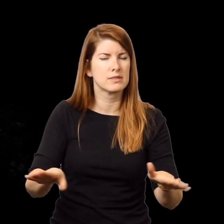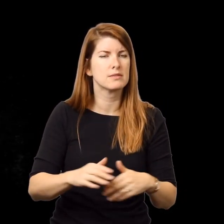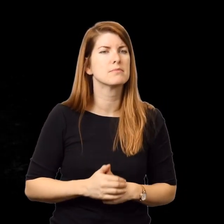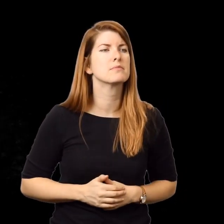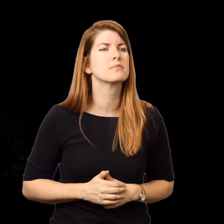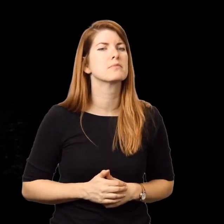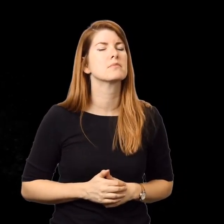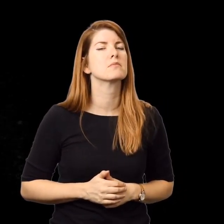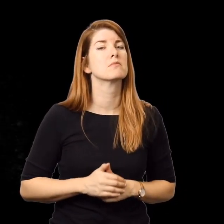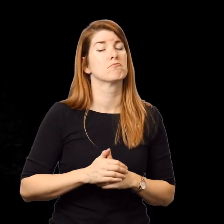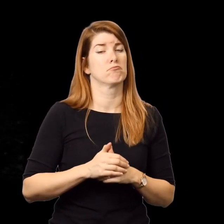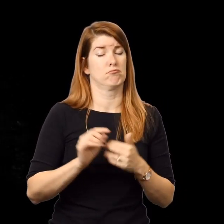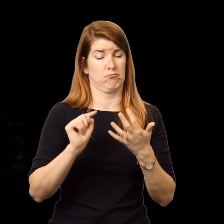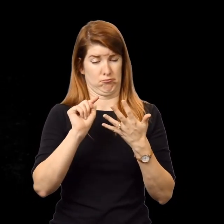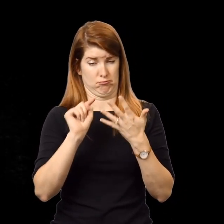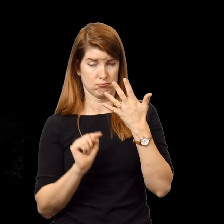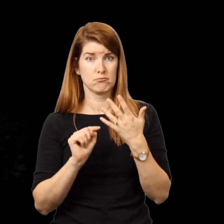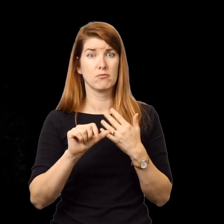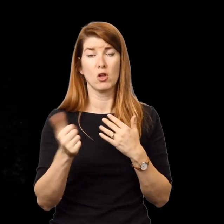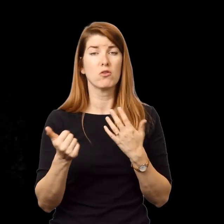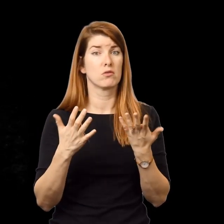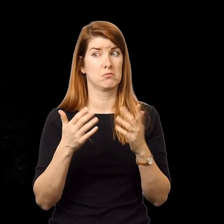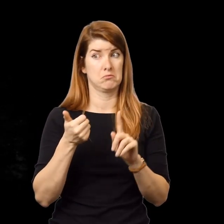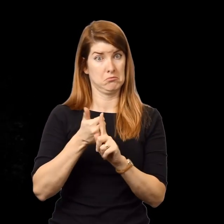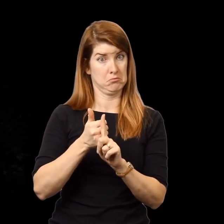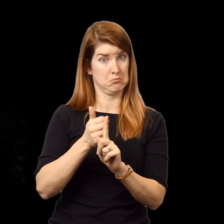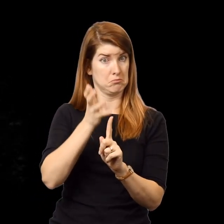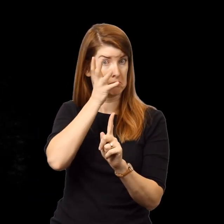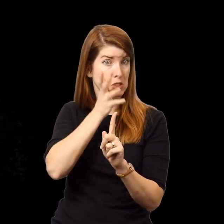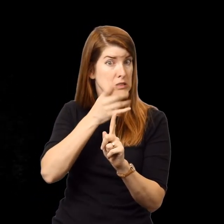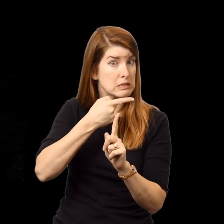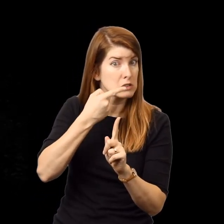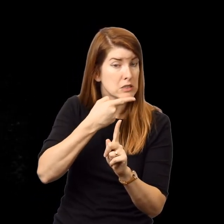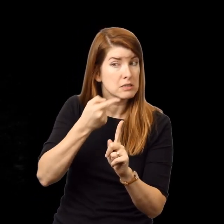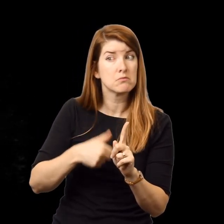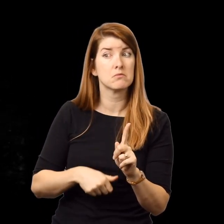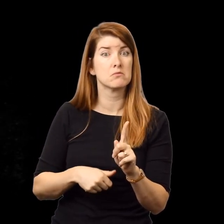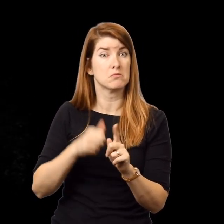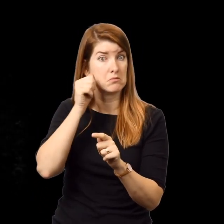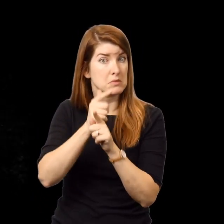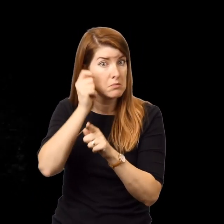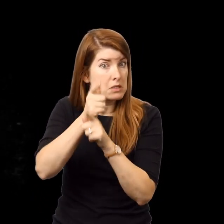Another factor to consider is whether they have hearing parents or hearing siblings